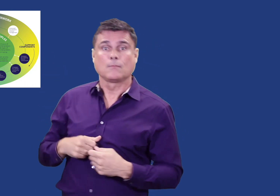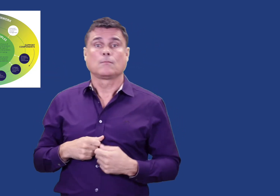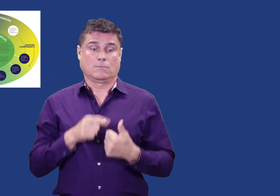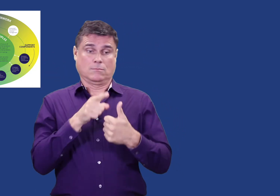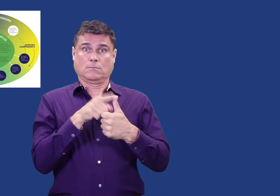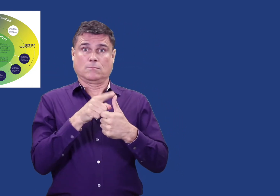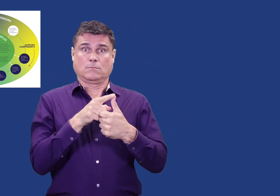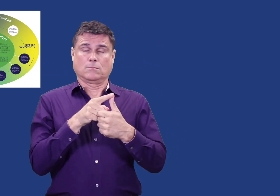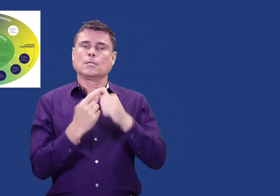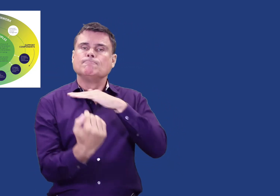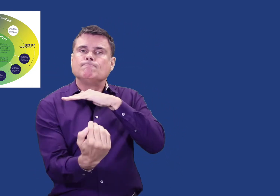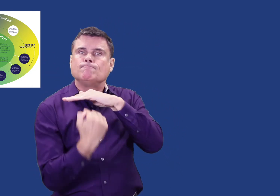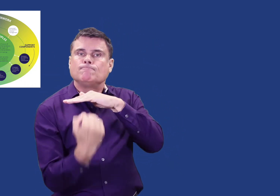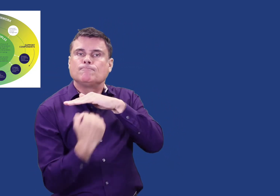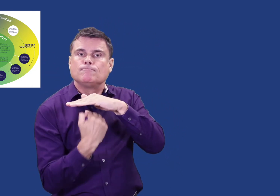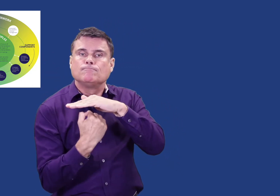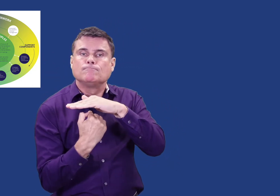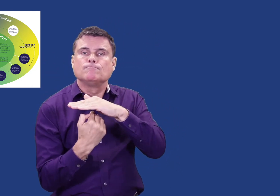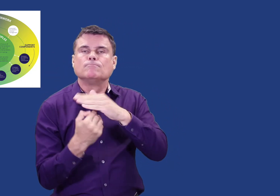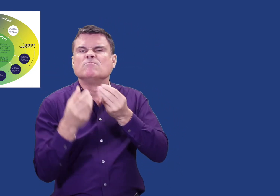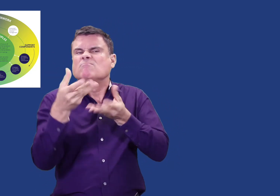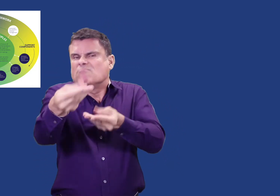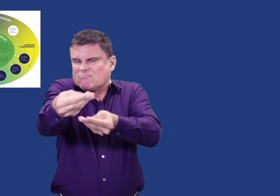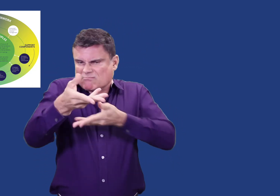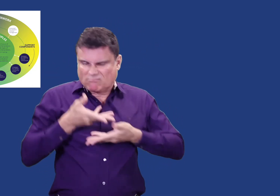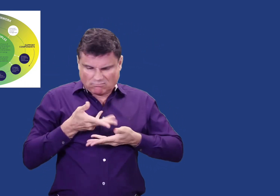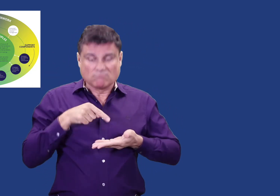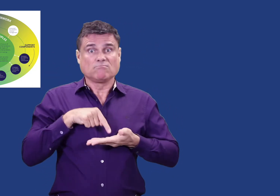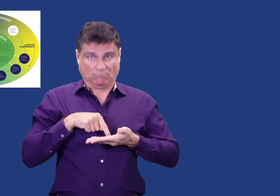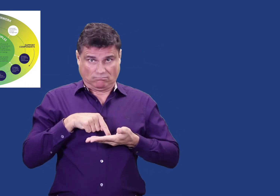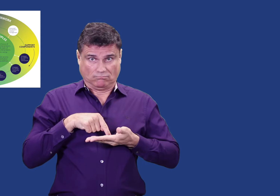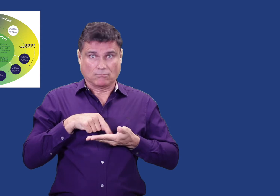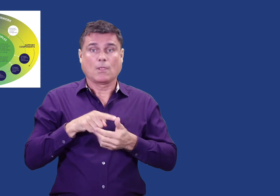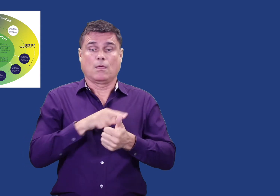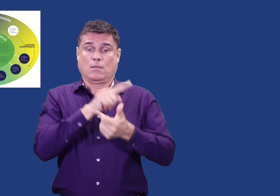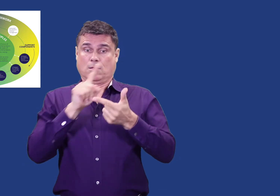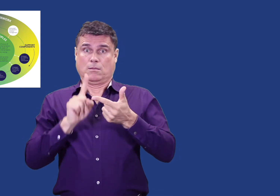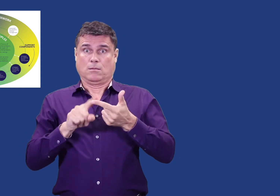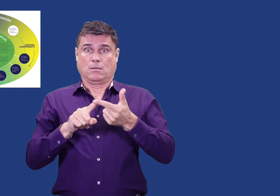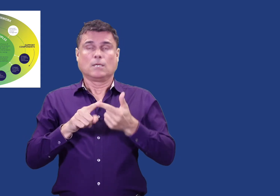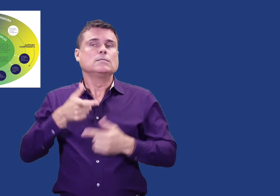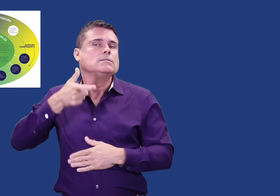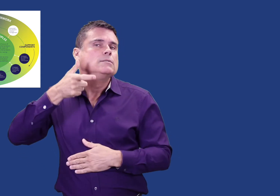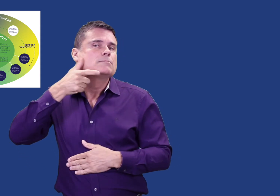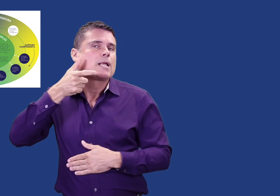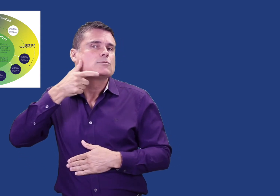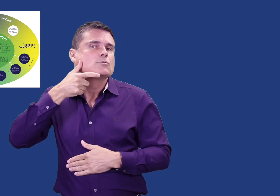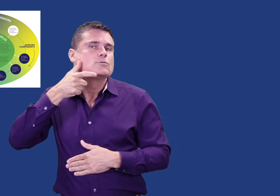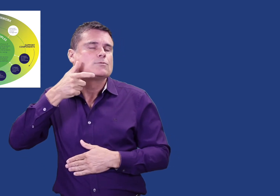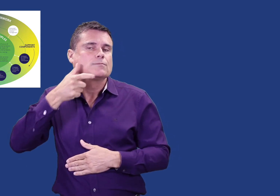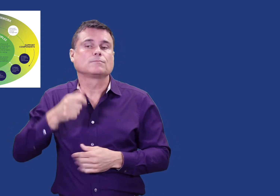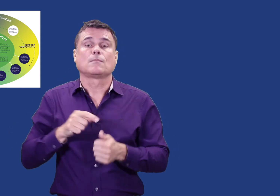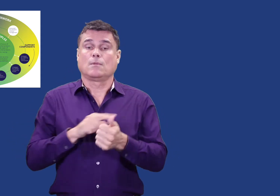THE FIRST COMPONENT IS INTAKE. THE SECOND COMPONENT IS DISPATCH.